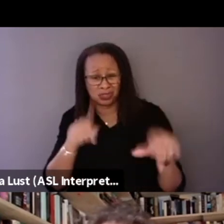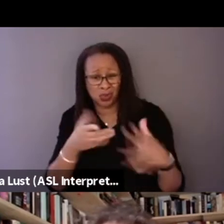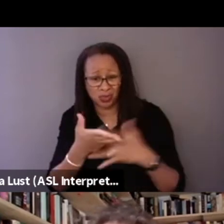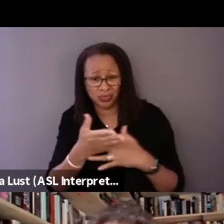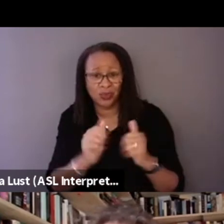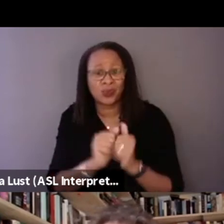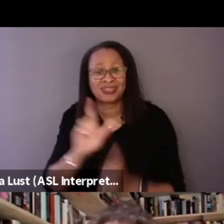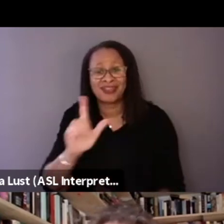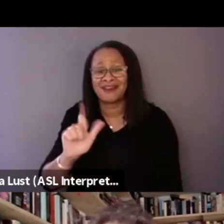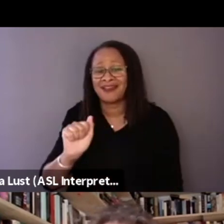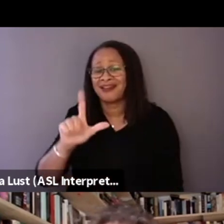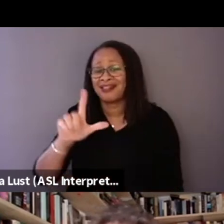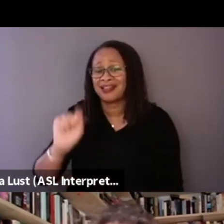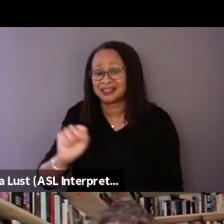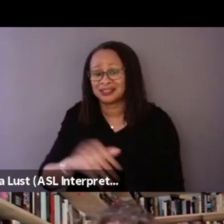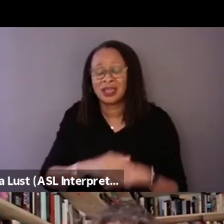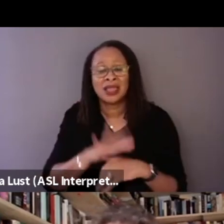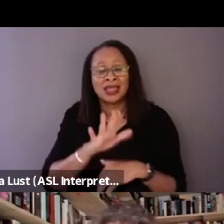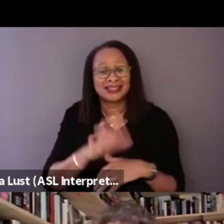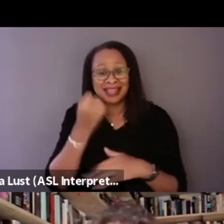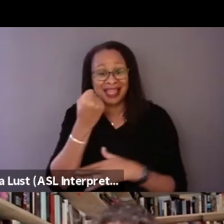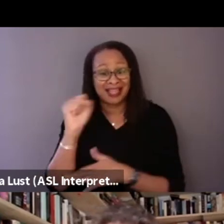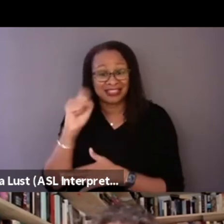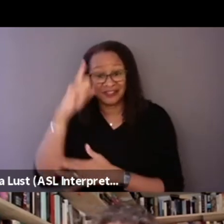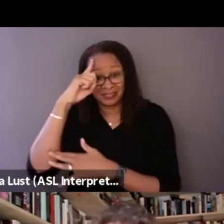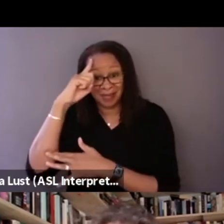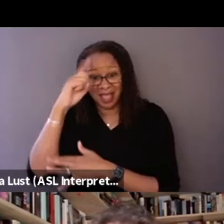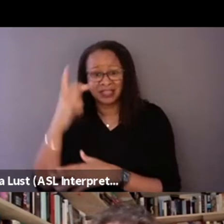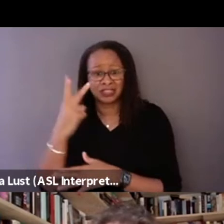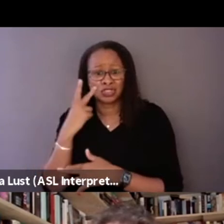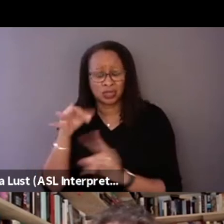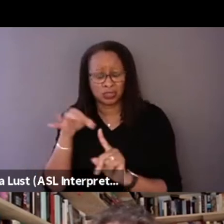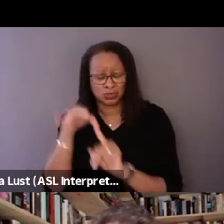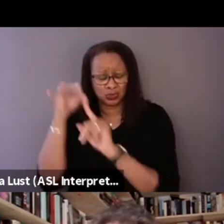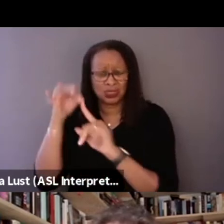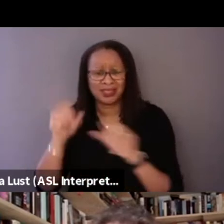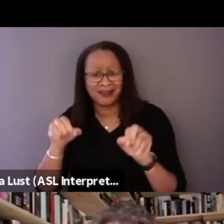his activist mind saw this unique opportunity to lay bare